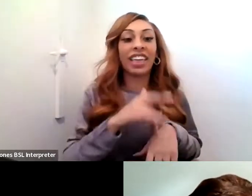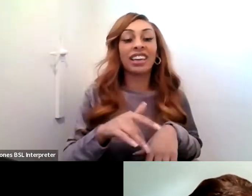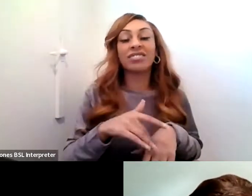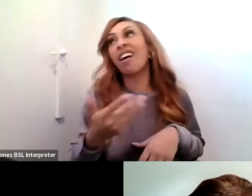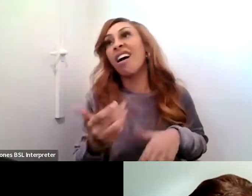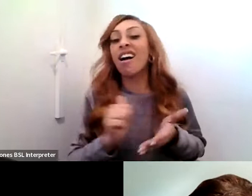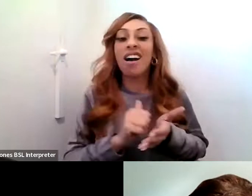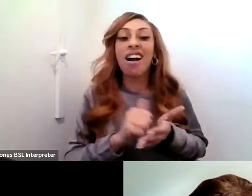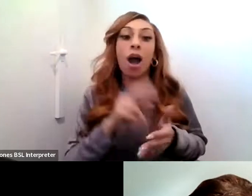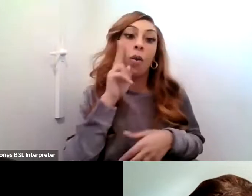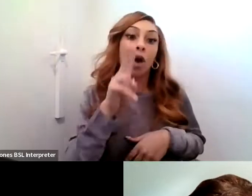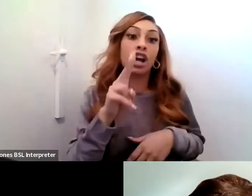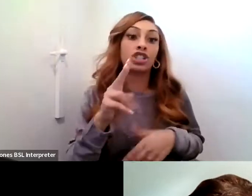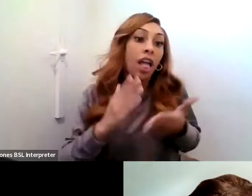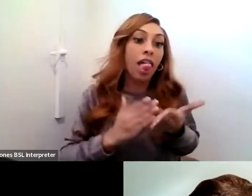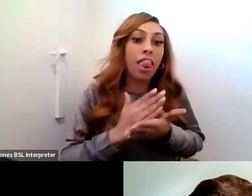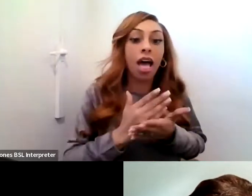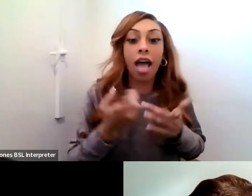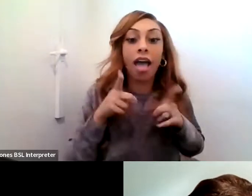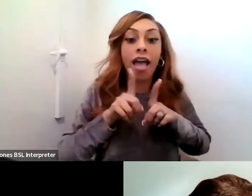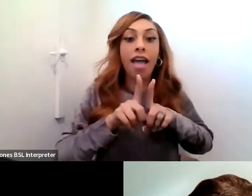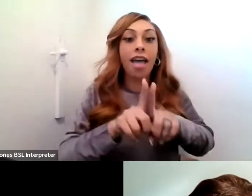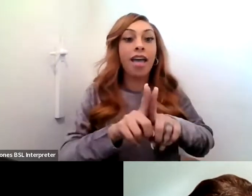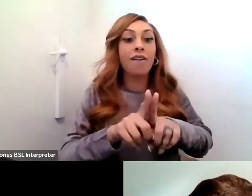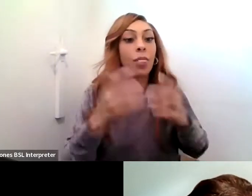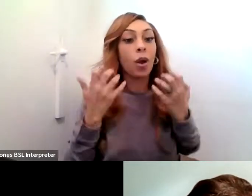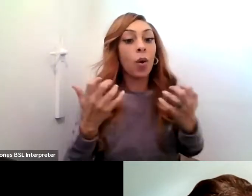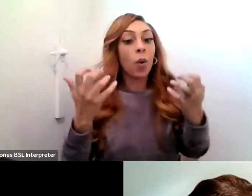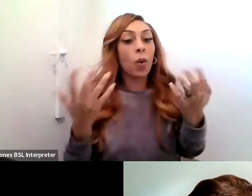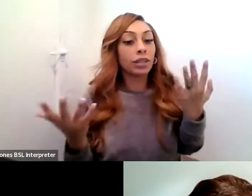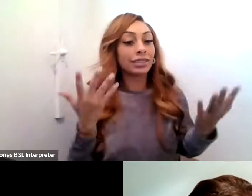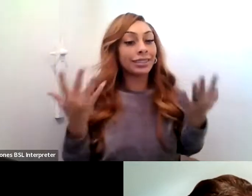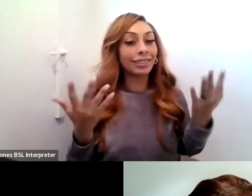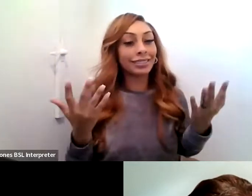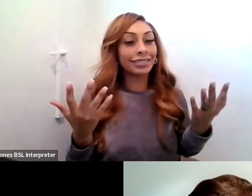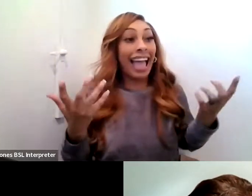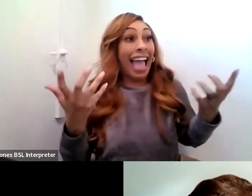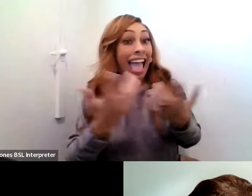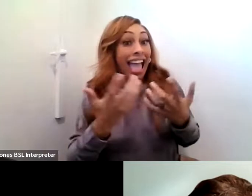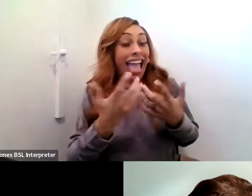and reacting along with the audience. And I think it's then about saying, well, how do we recognise